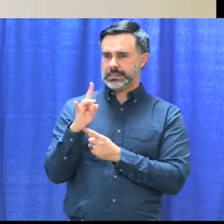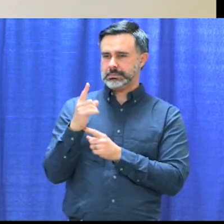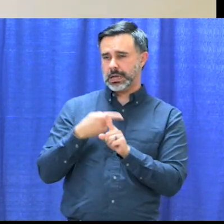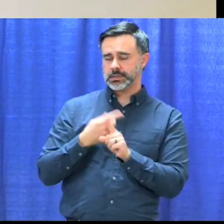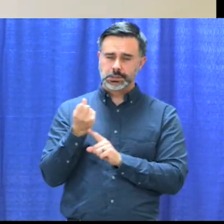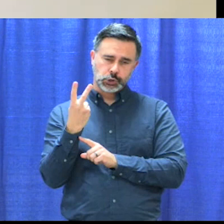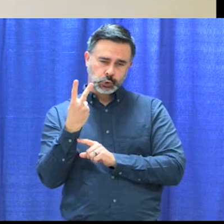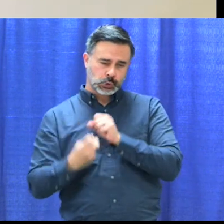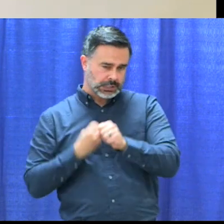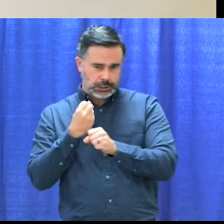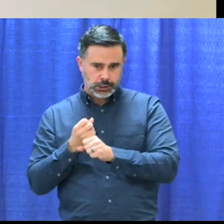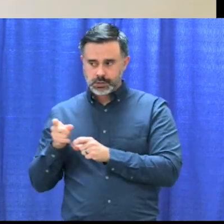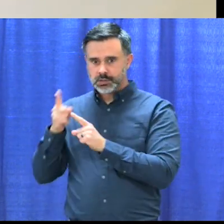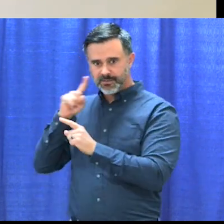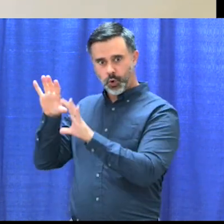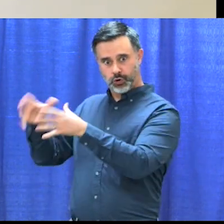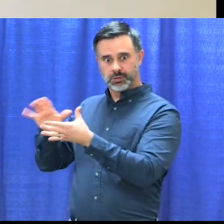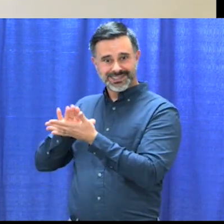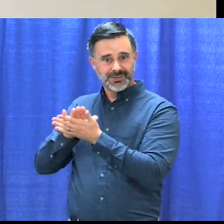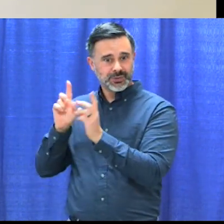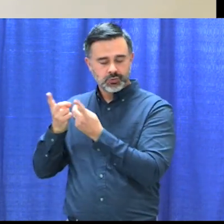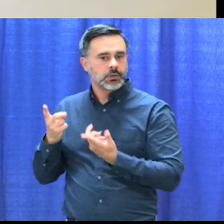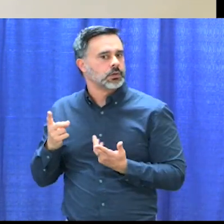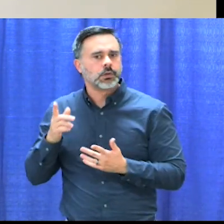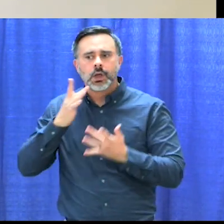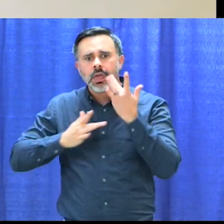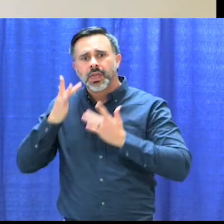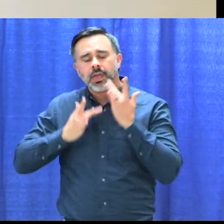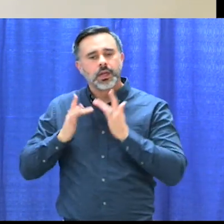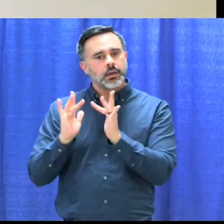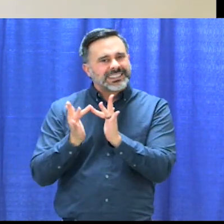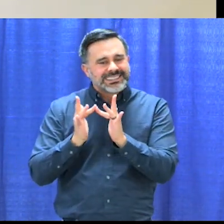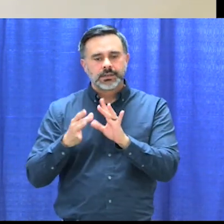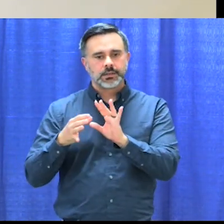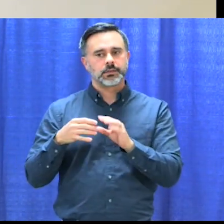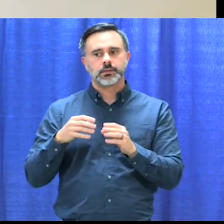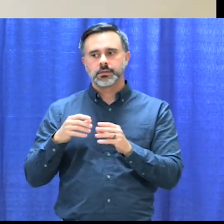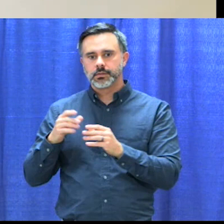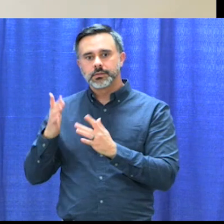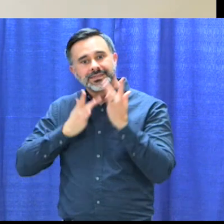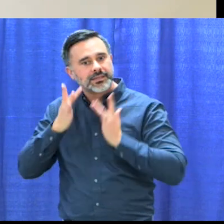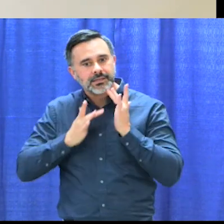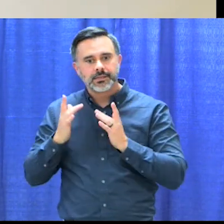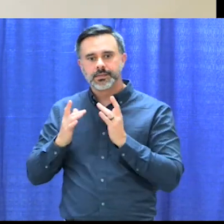And she has yet to have good connectivity and unable to distribute the platforms to